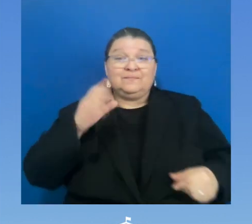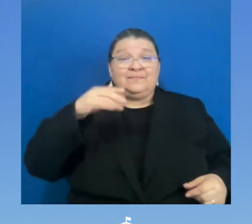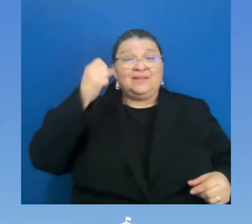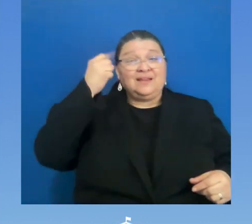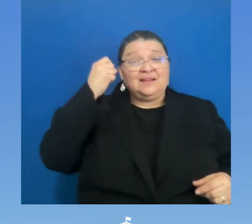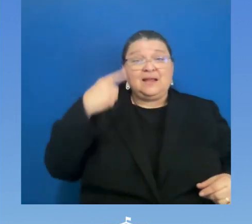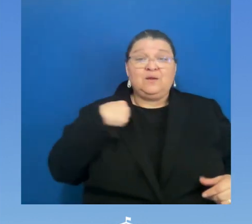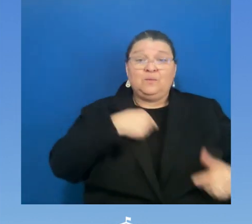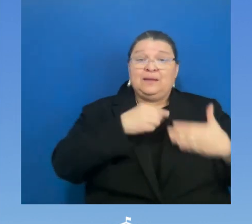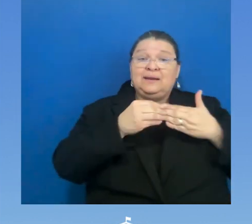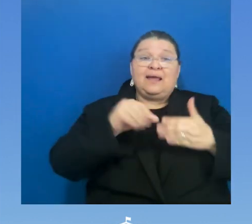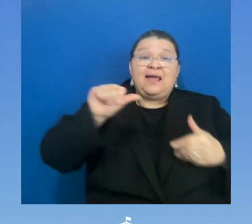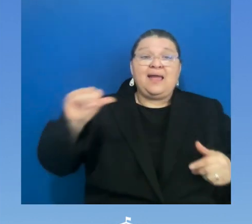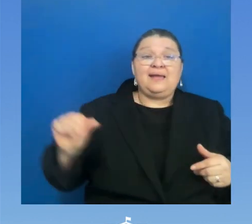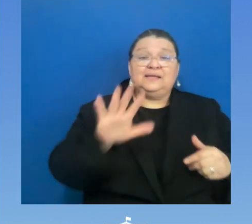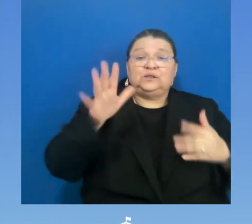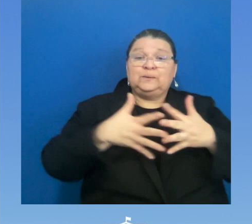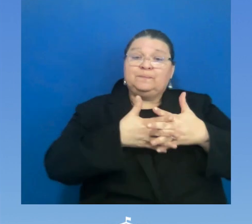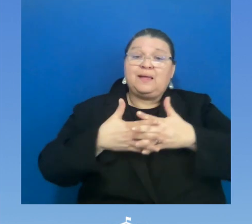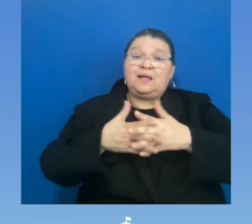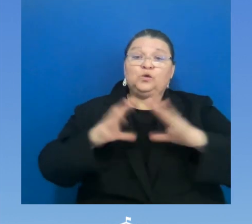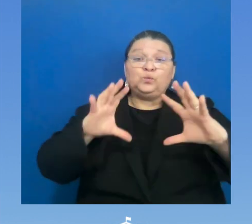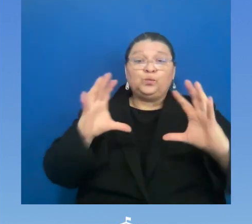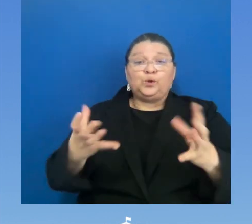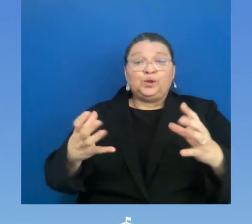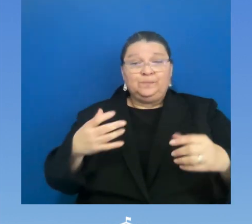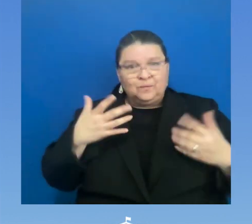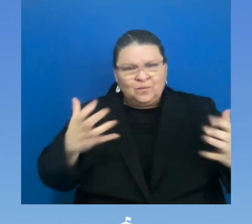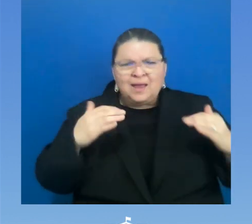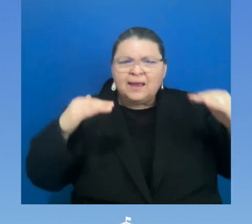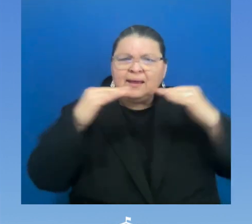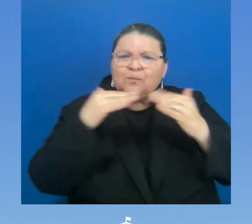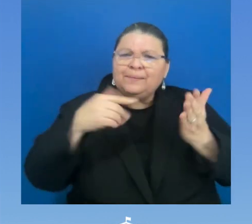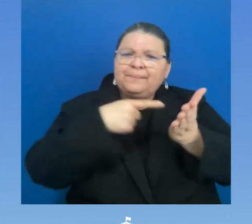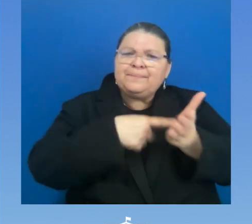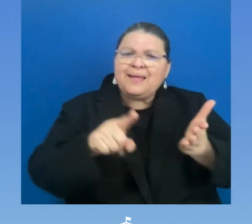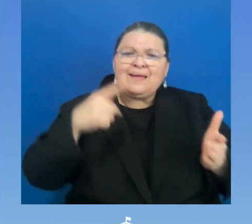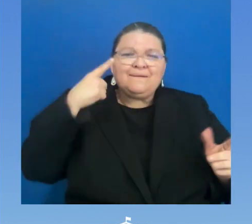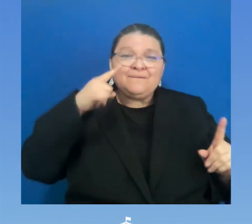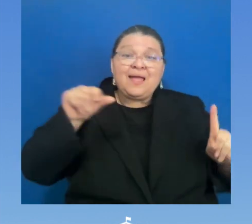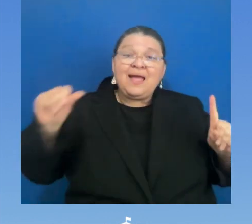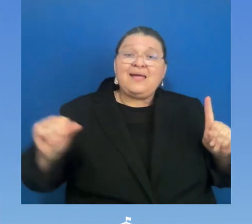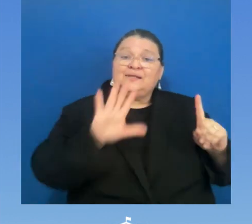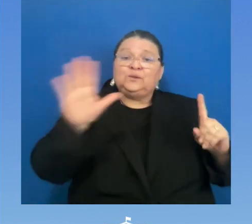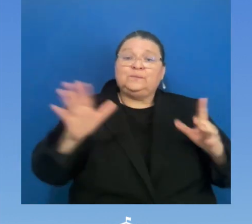for Asian-American and Pacific Islander women, many of whom especially Southeast Asian,